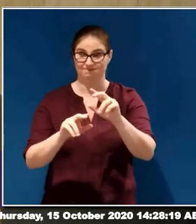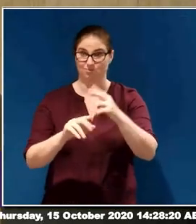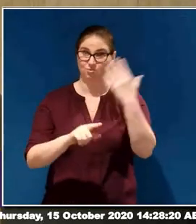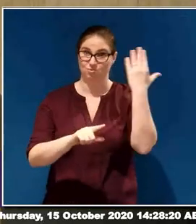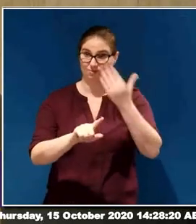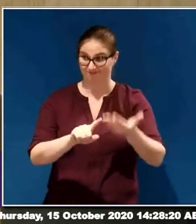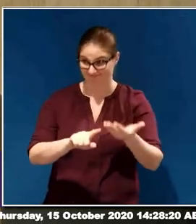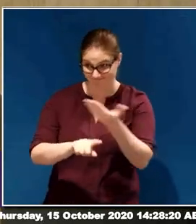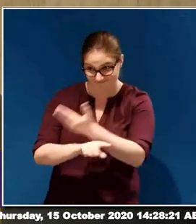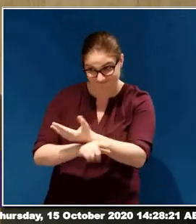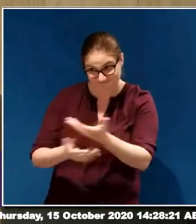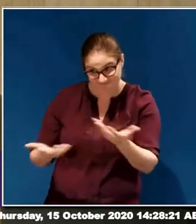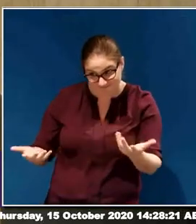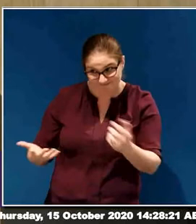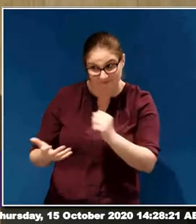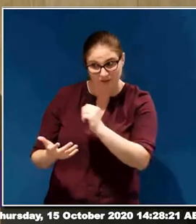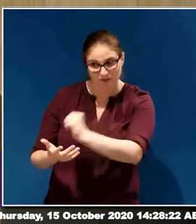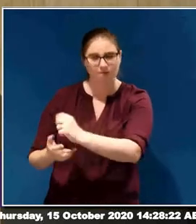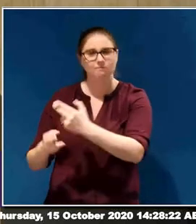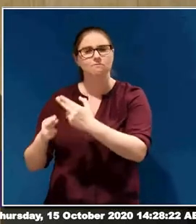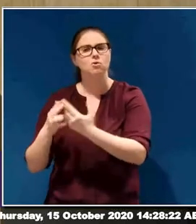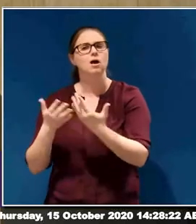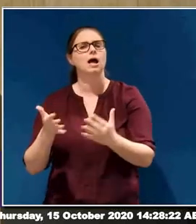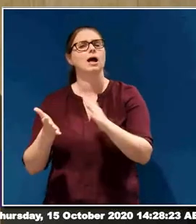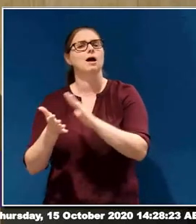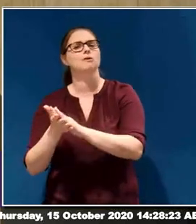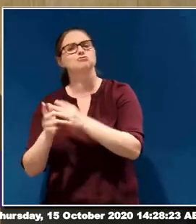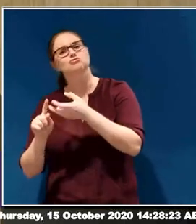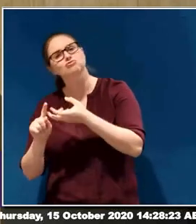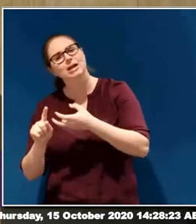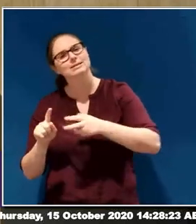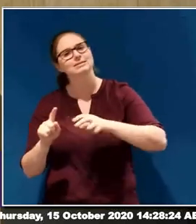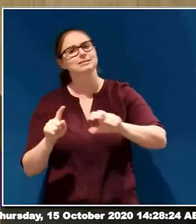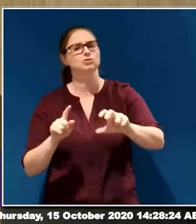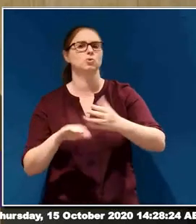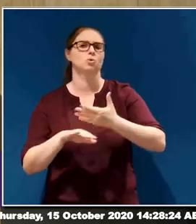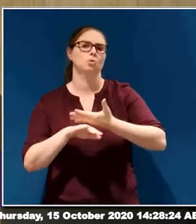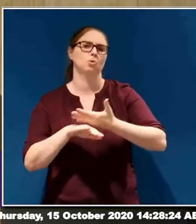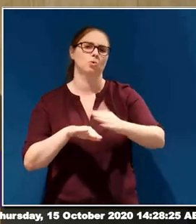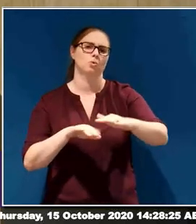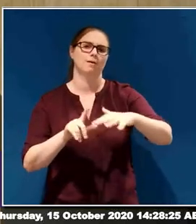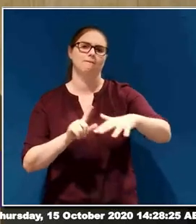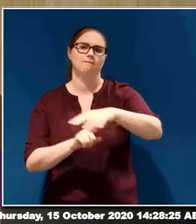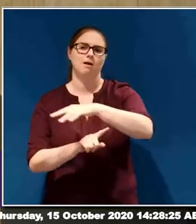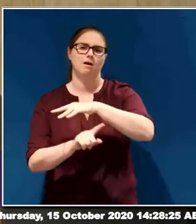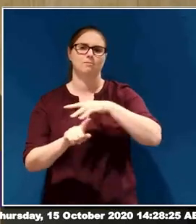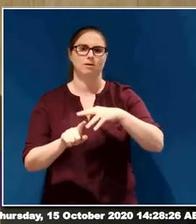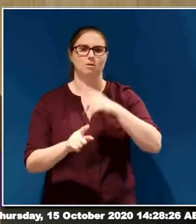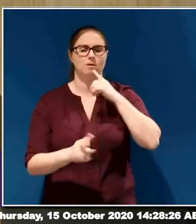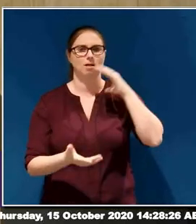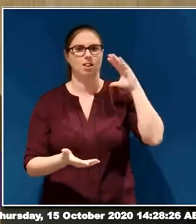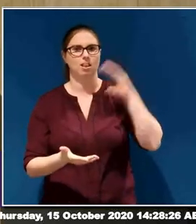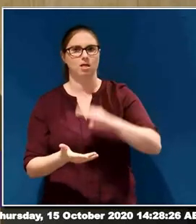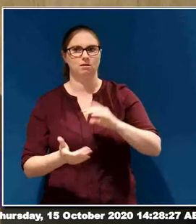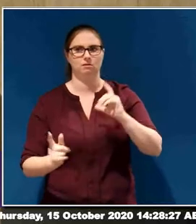in a less anxiety-provoking way. That's how it's presented.